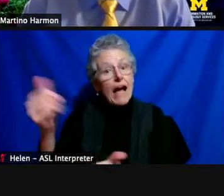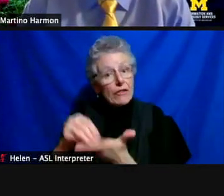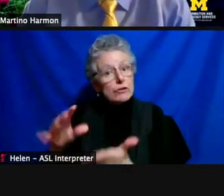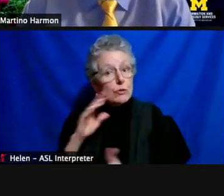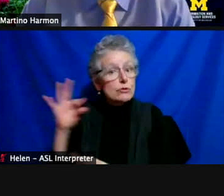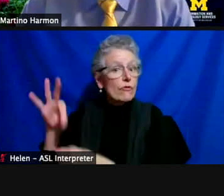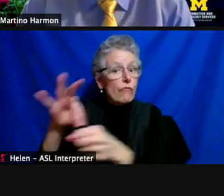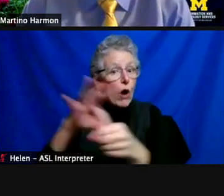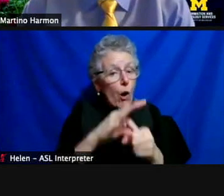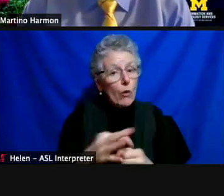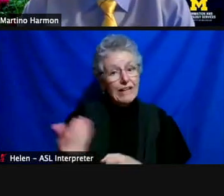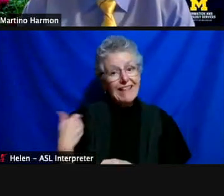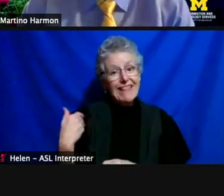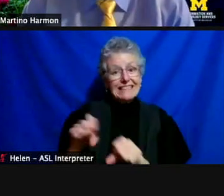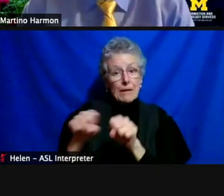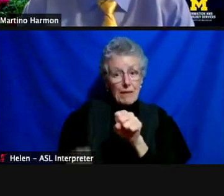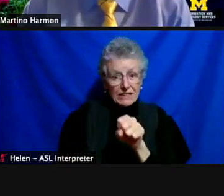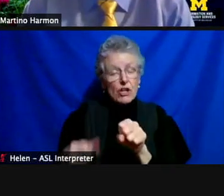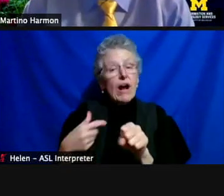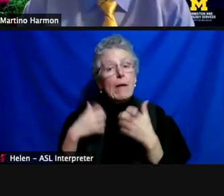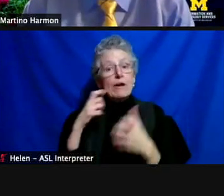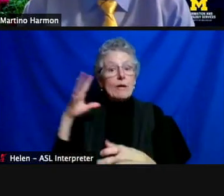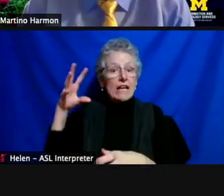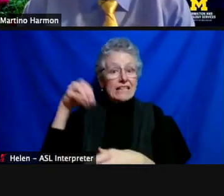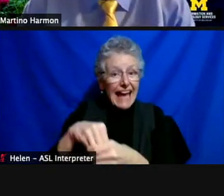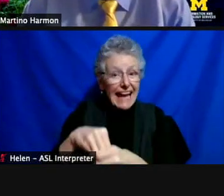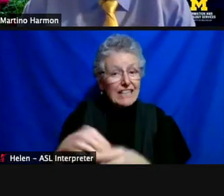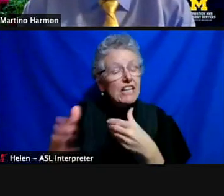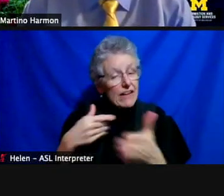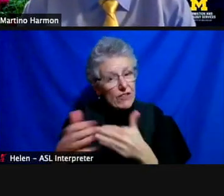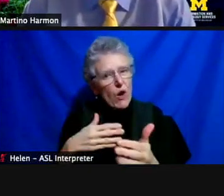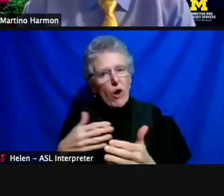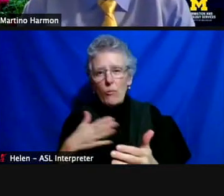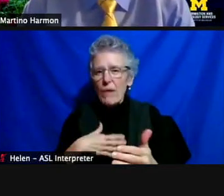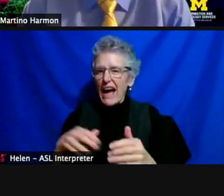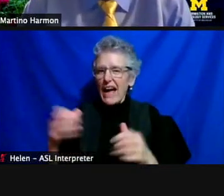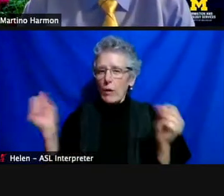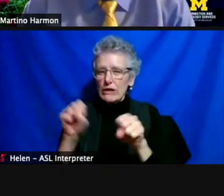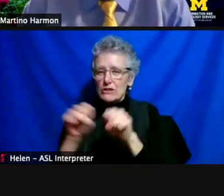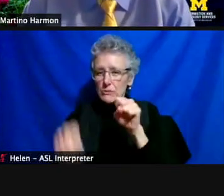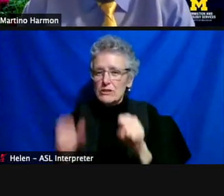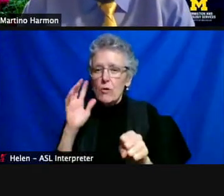even though my winter semester will be a hundred percent virtual. I'm interested more than ever in how to get involved